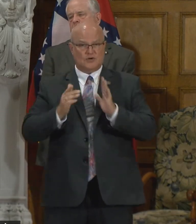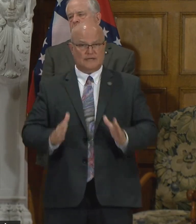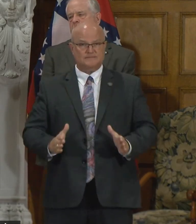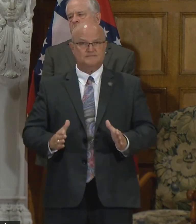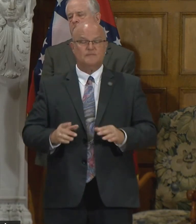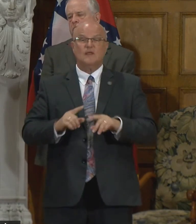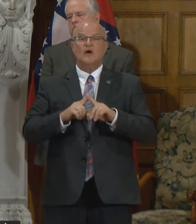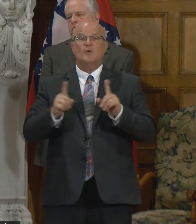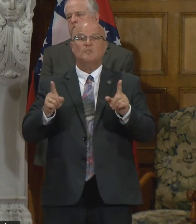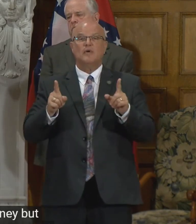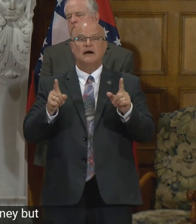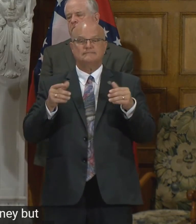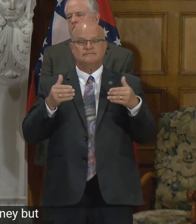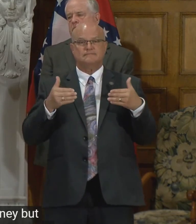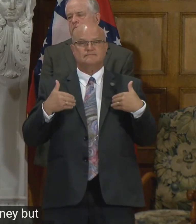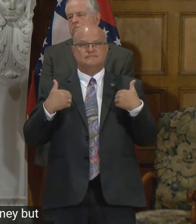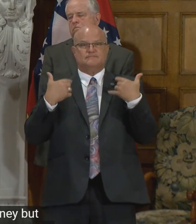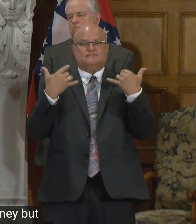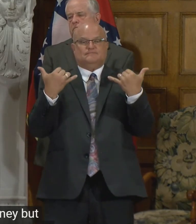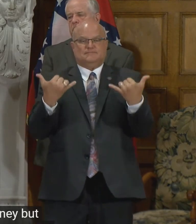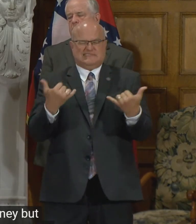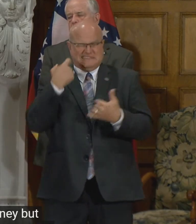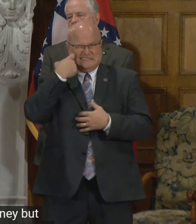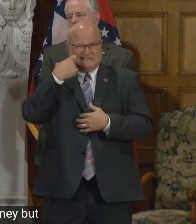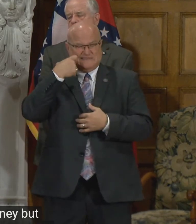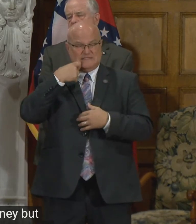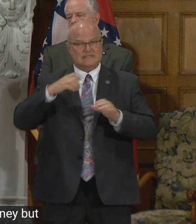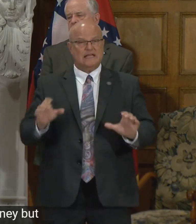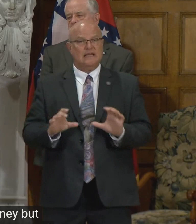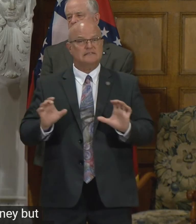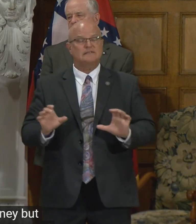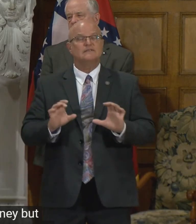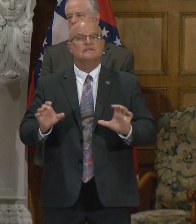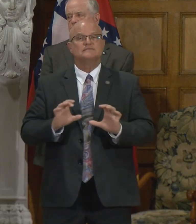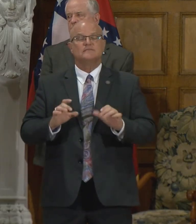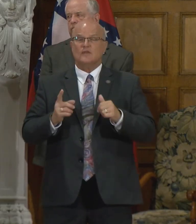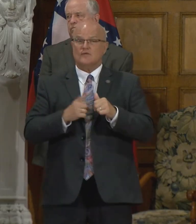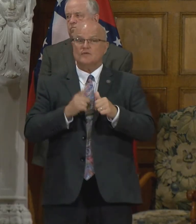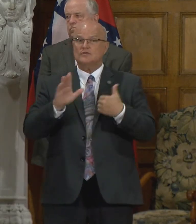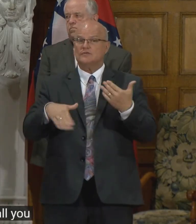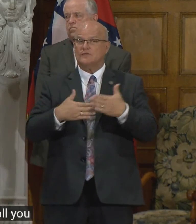but moving forward to more recent activities. First of all,